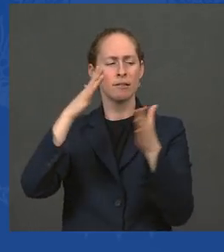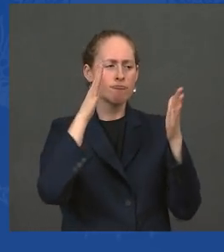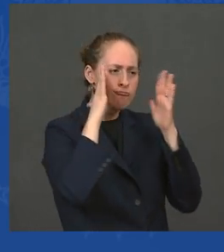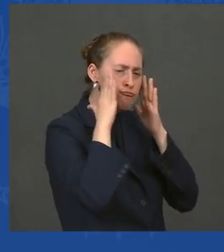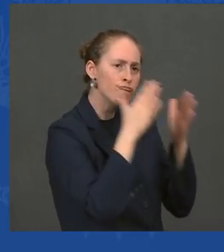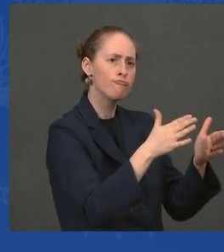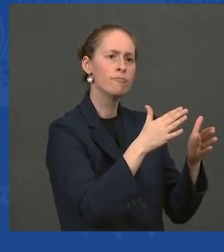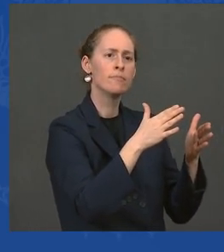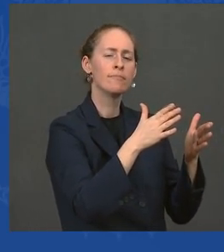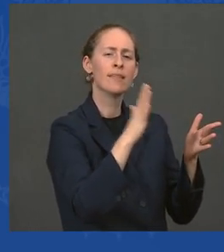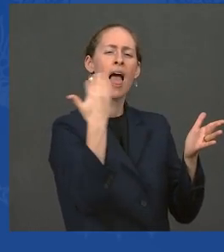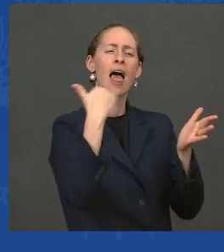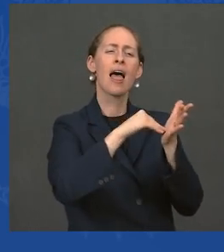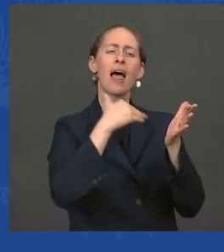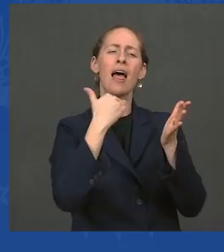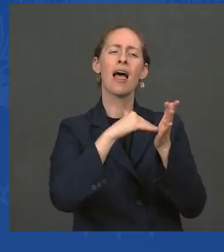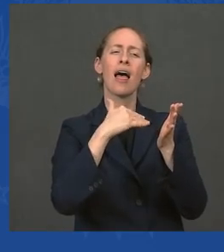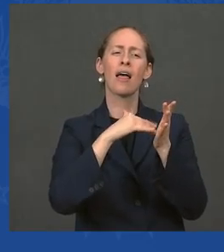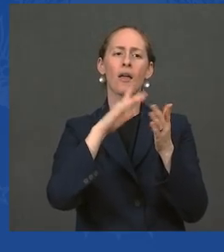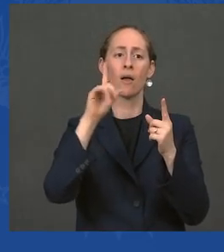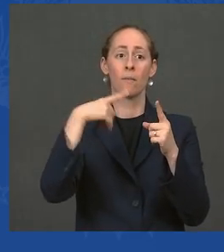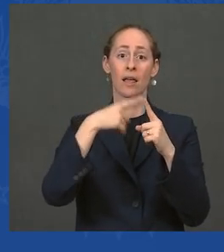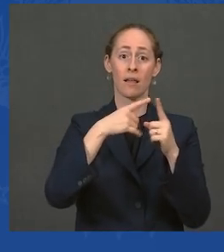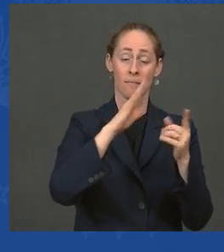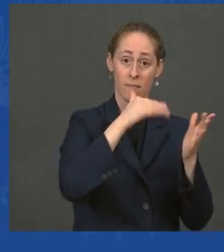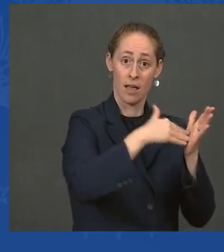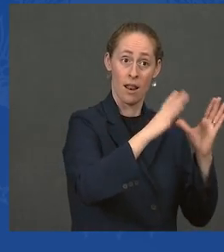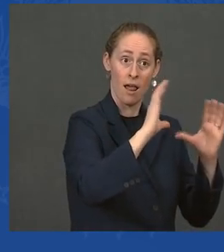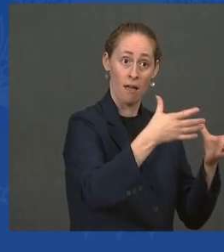but the wealthy haven't done very well. Name me a time.